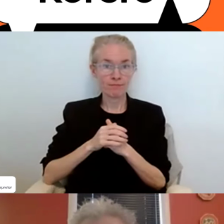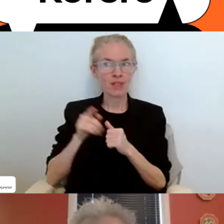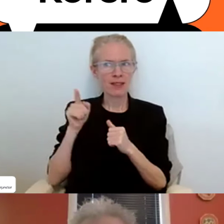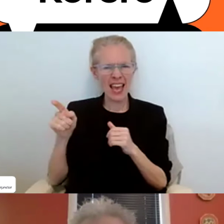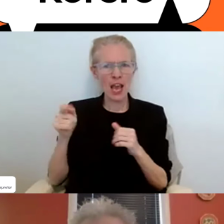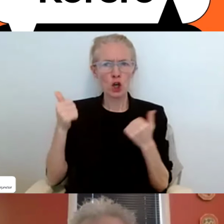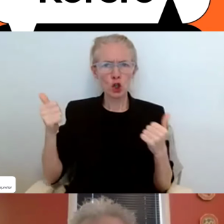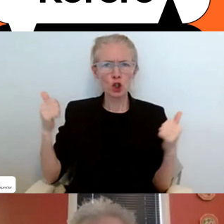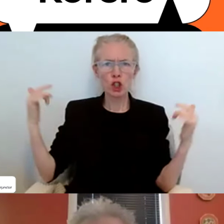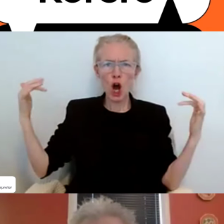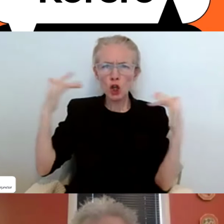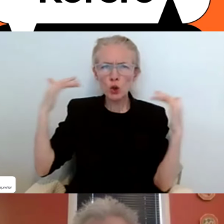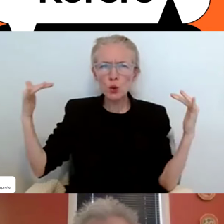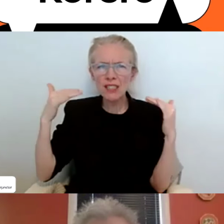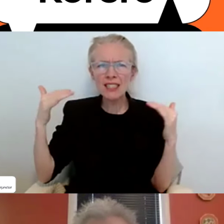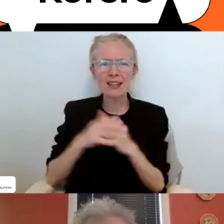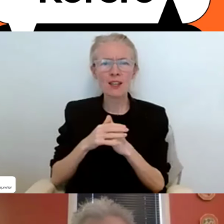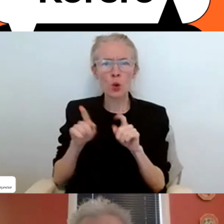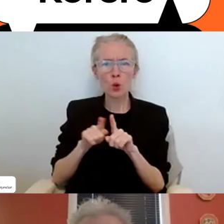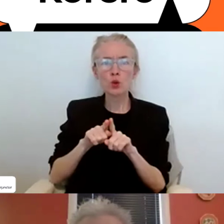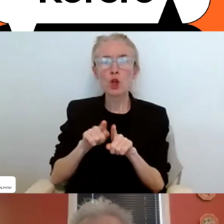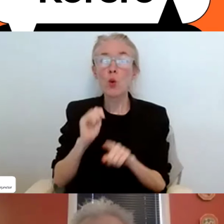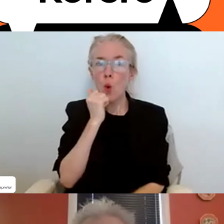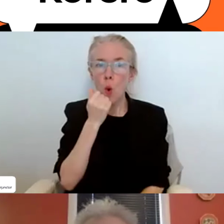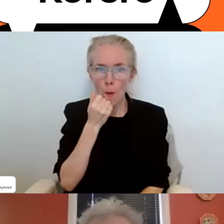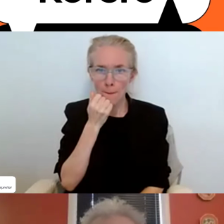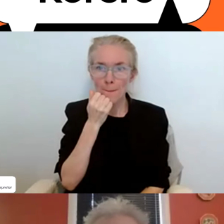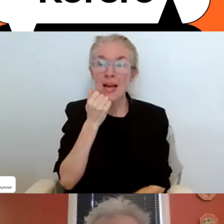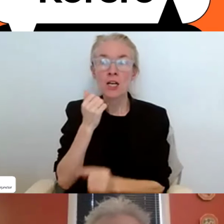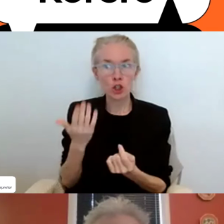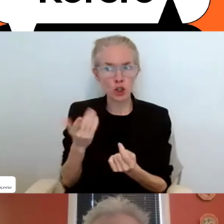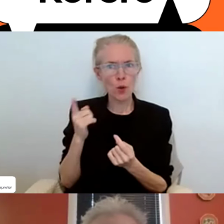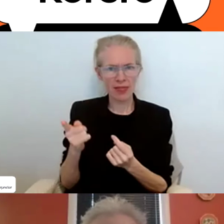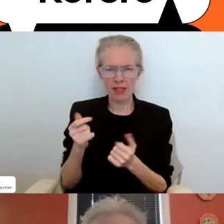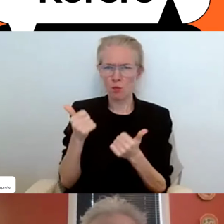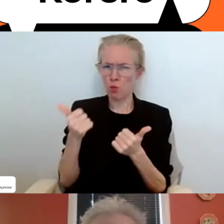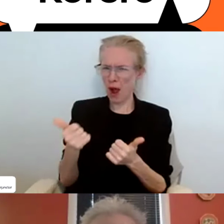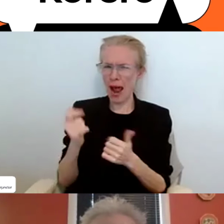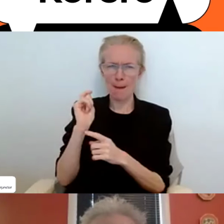and thermal envelopes, so very, very well built in terms of removing